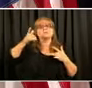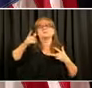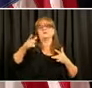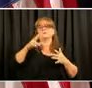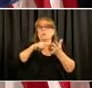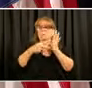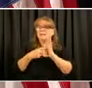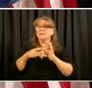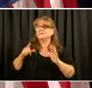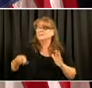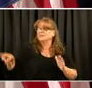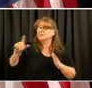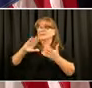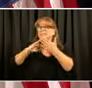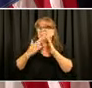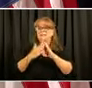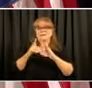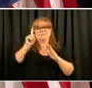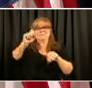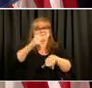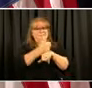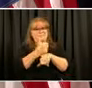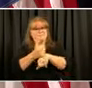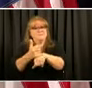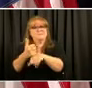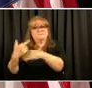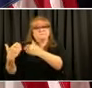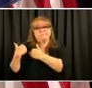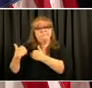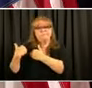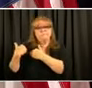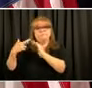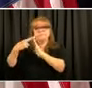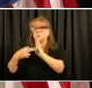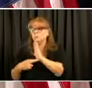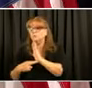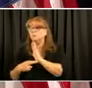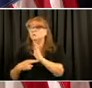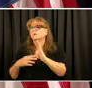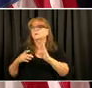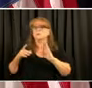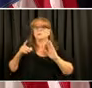and reopen their primary industry and even have a summer uh tourism season that was close to normal